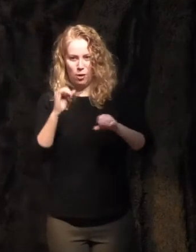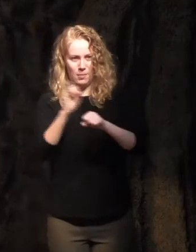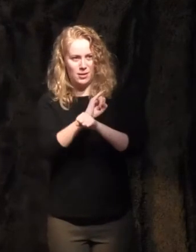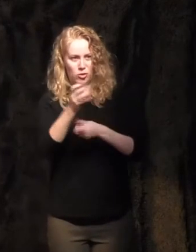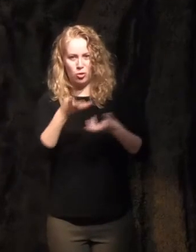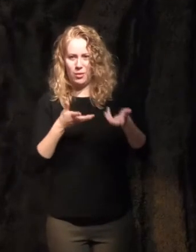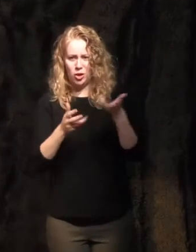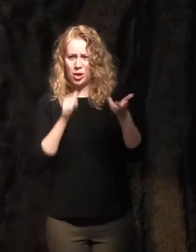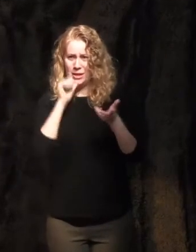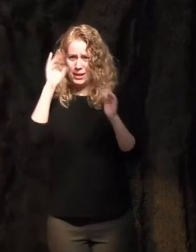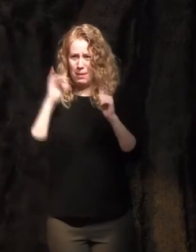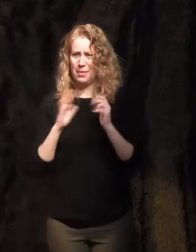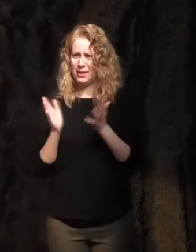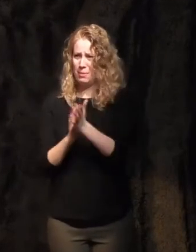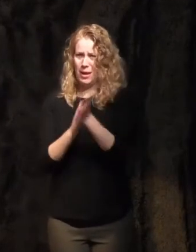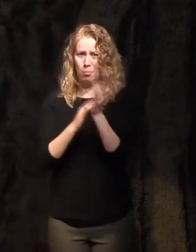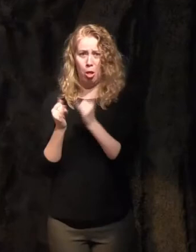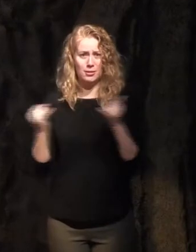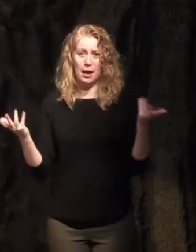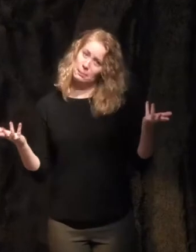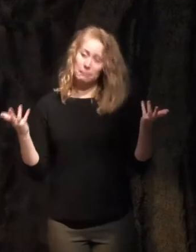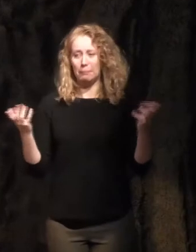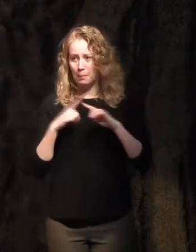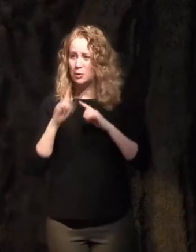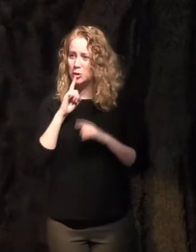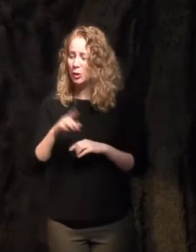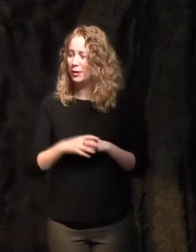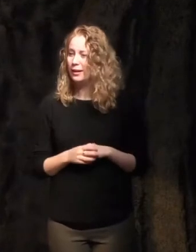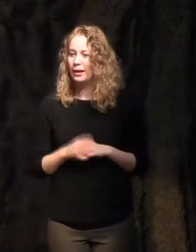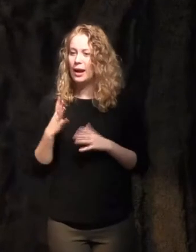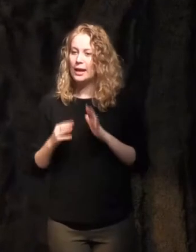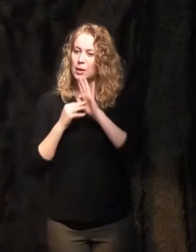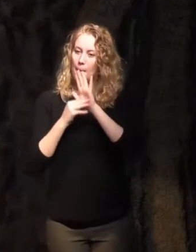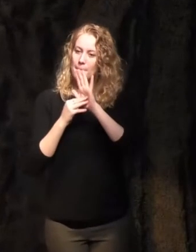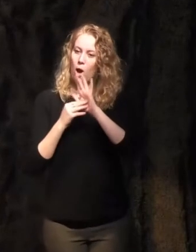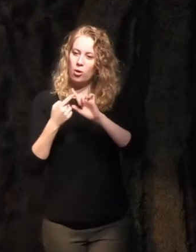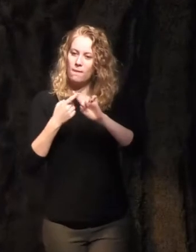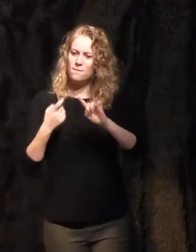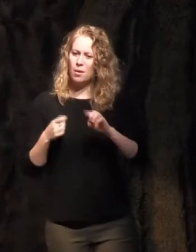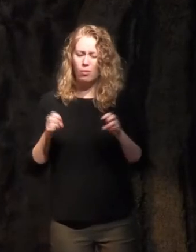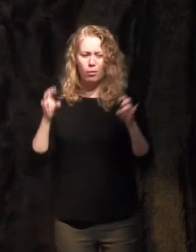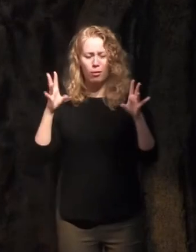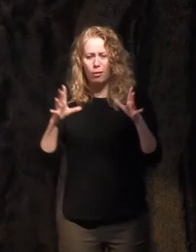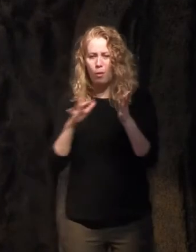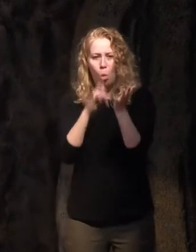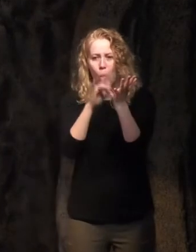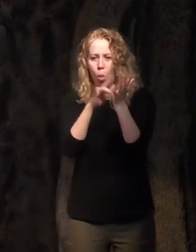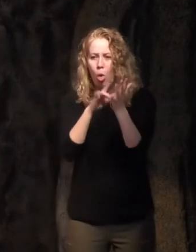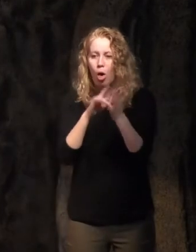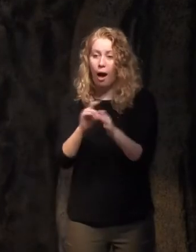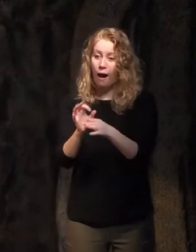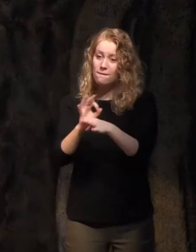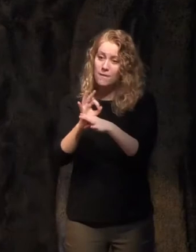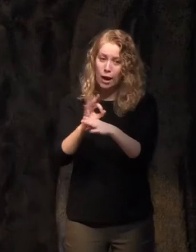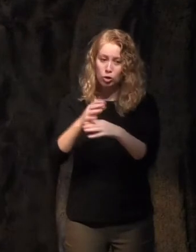Didn't expect that to be an applause line but sure. It is a model born out of the brutal exploitation of factory workers in the 19th century